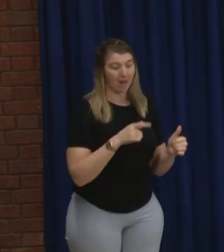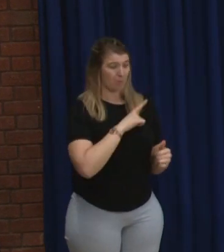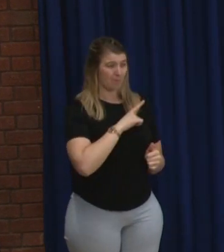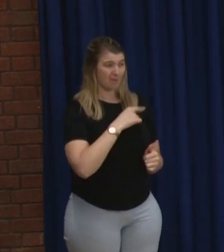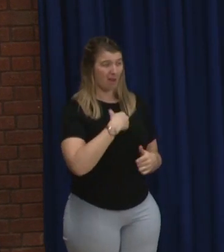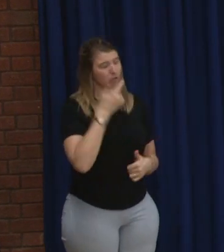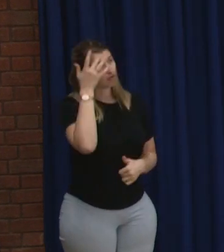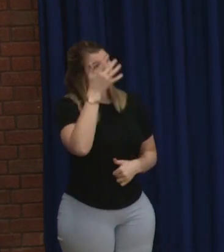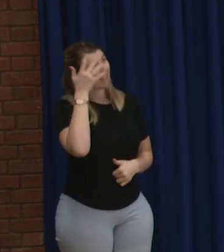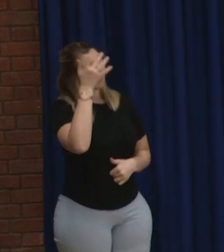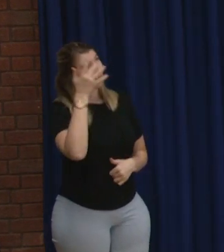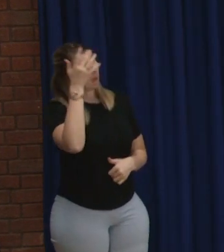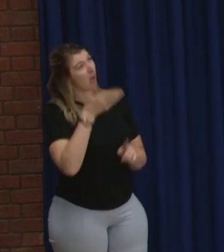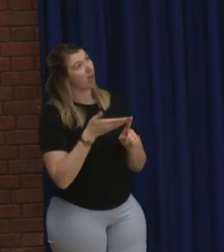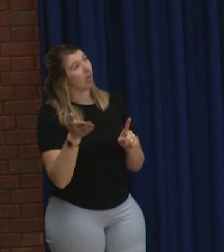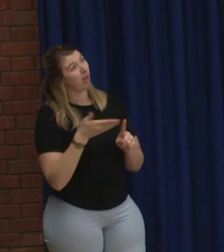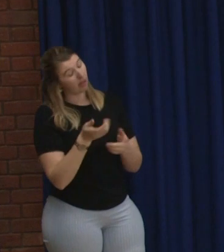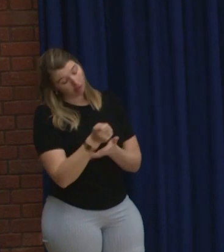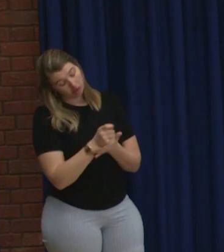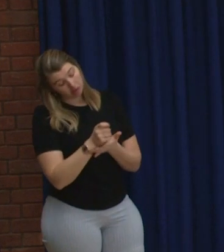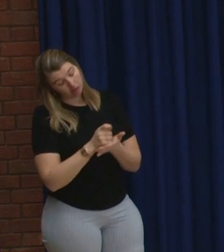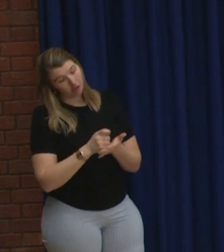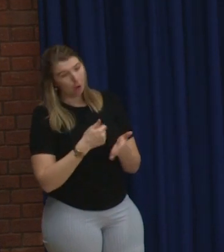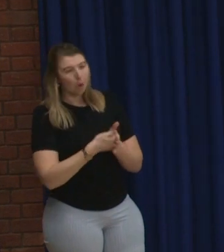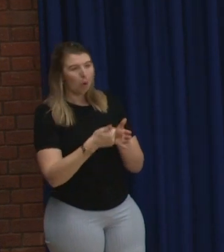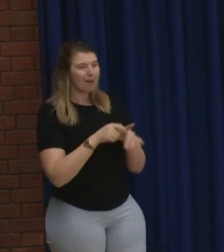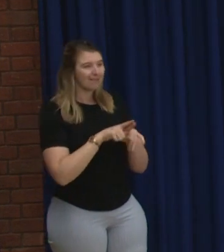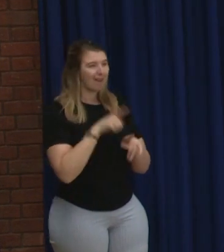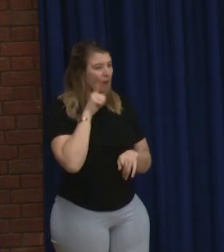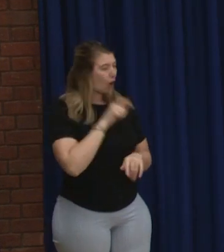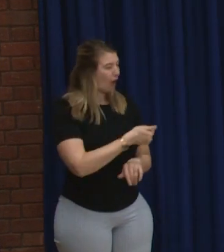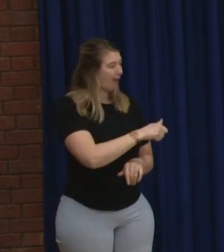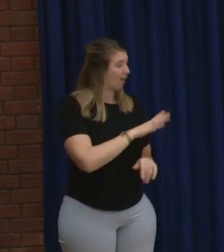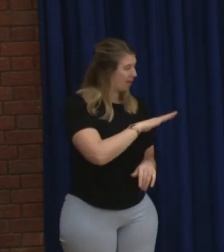a doodler, I was the whisperer to the girl next door. I did endless doodles where I was often told